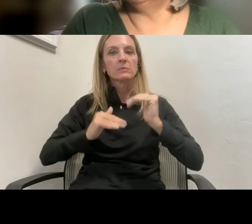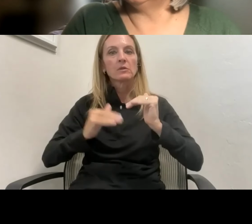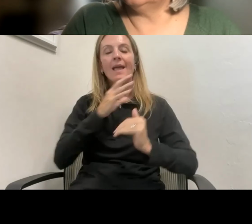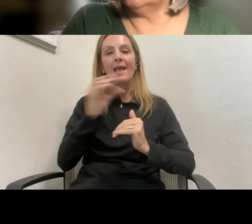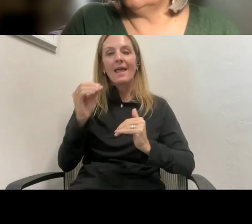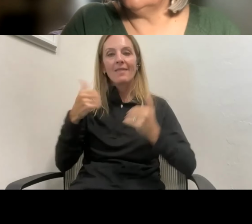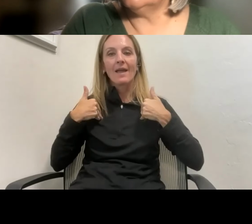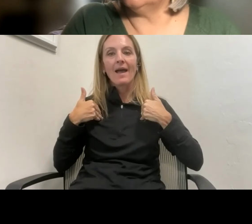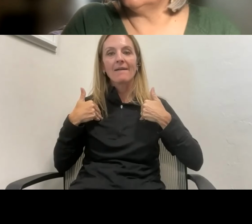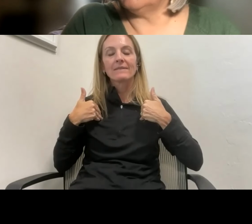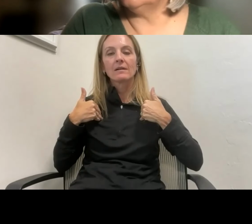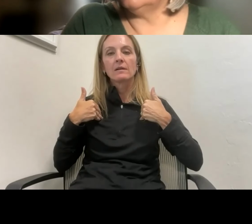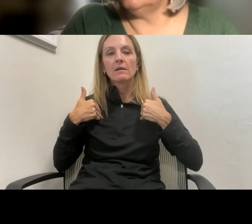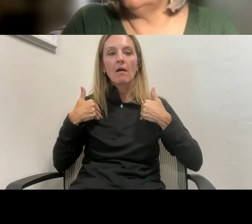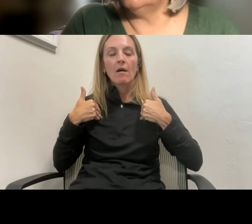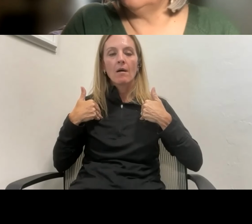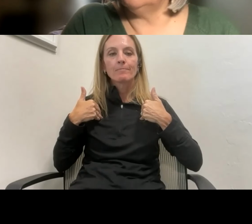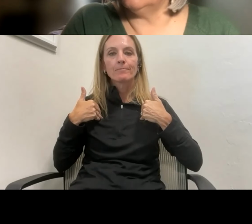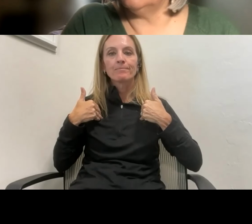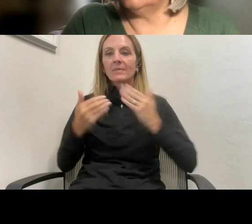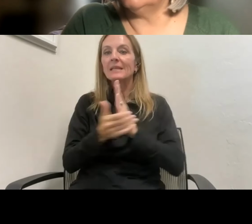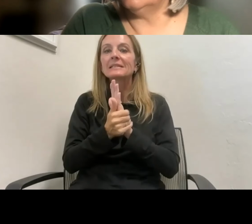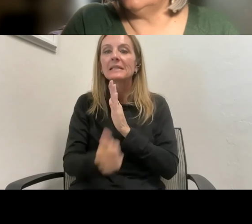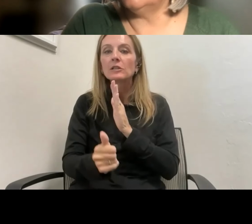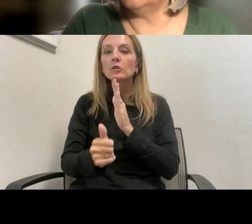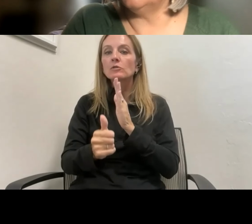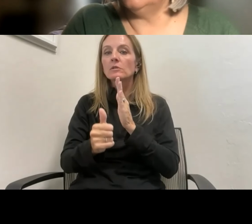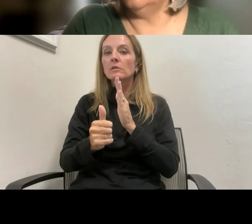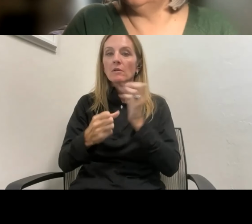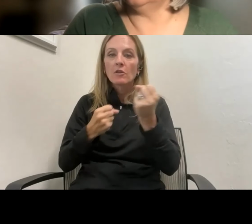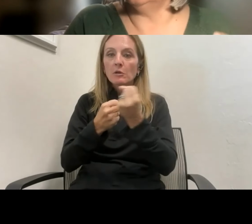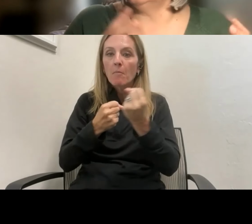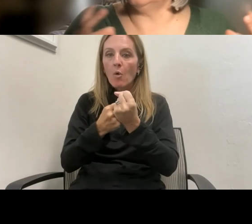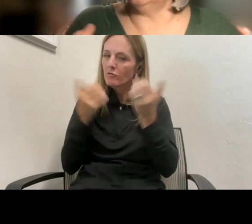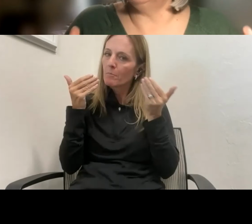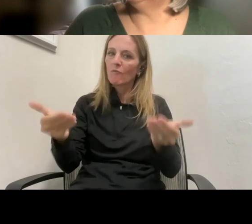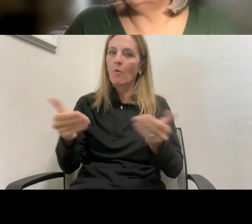the skills and the support they need to move forward and so they understand the budgeting